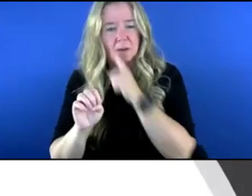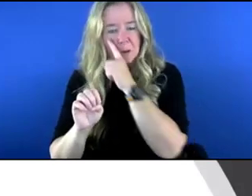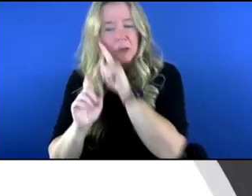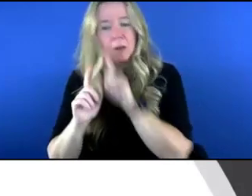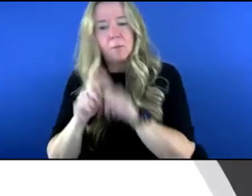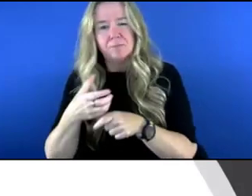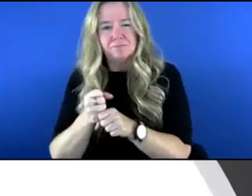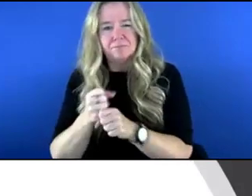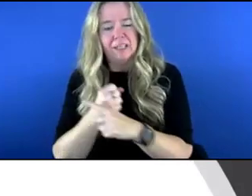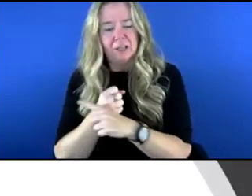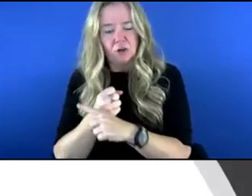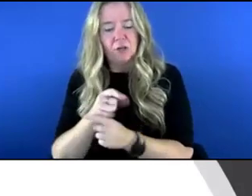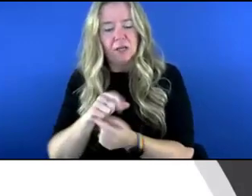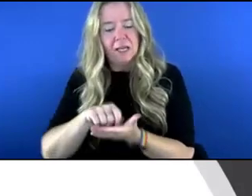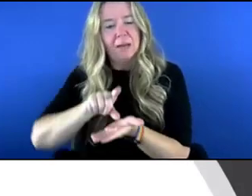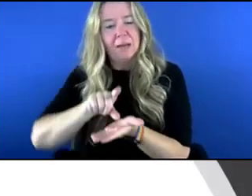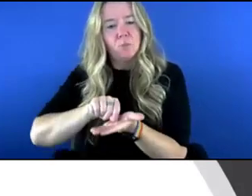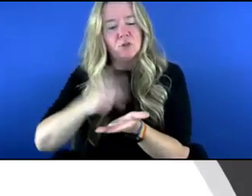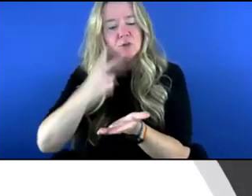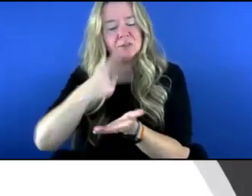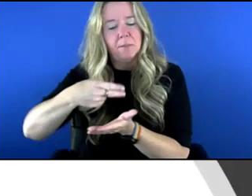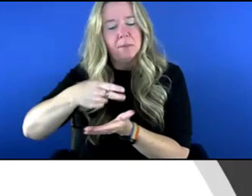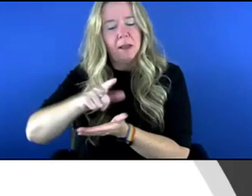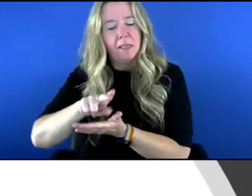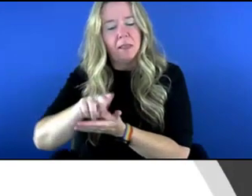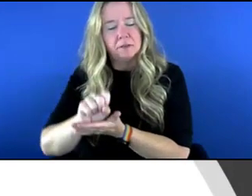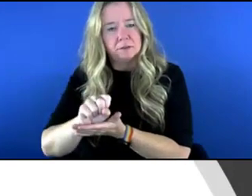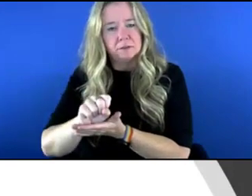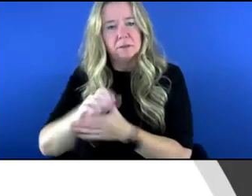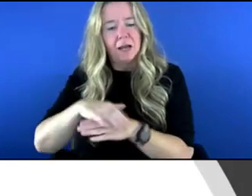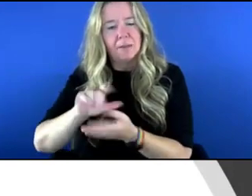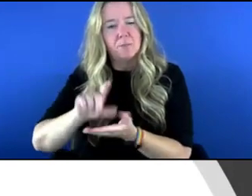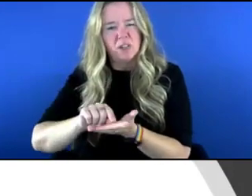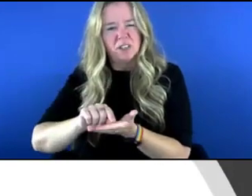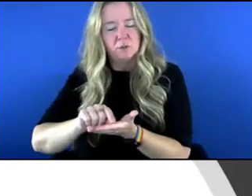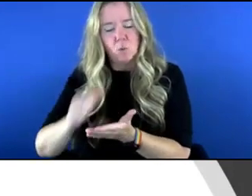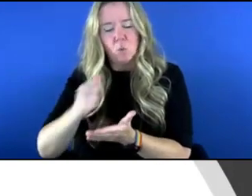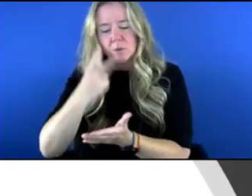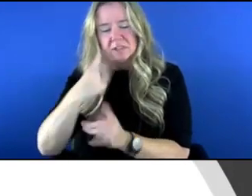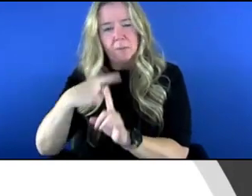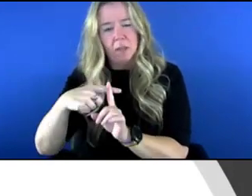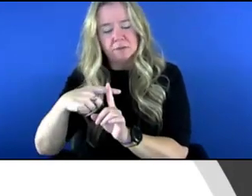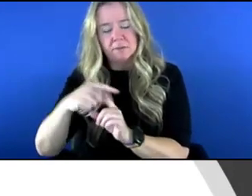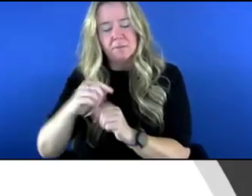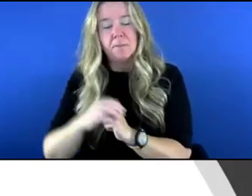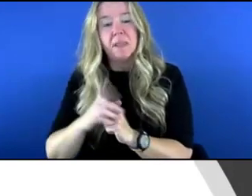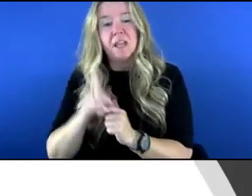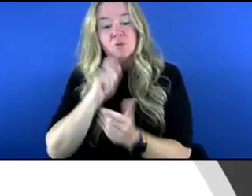In print, it's common to see the plus spelled out. Similarly, when you write deaf or hard of hearing